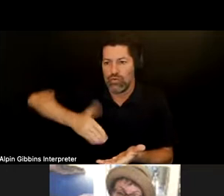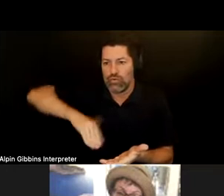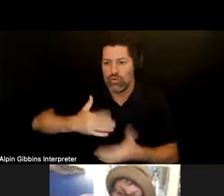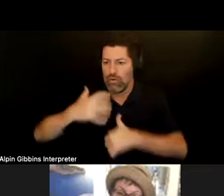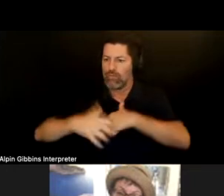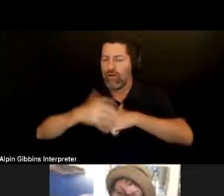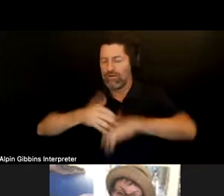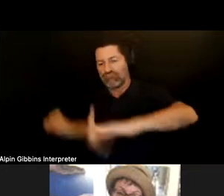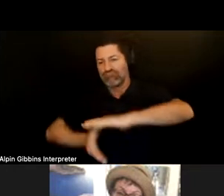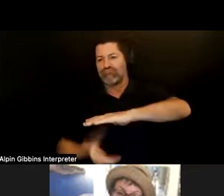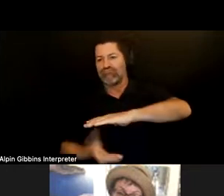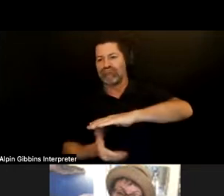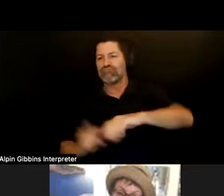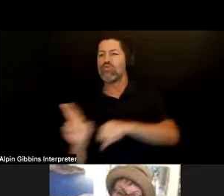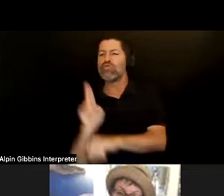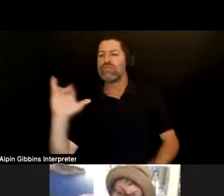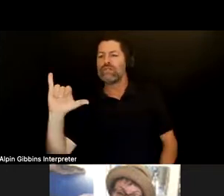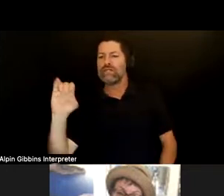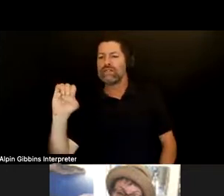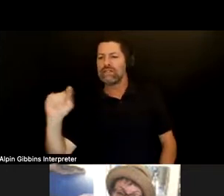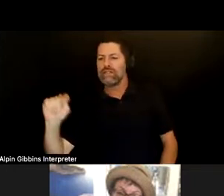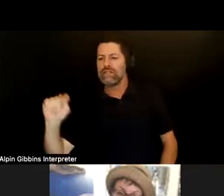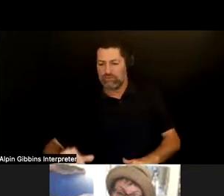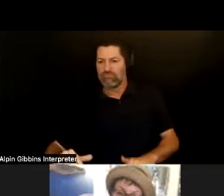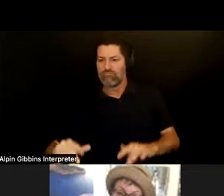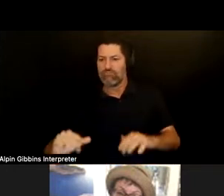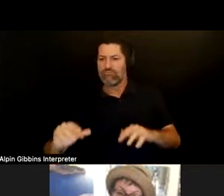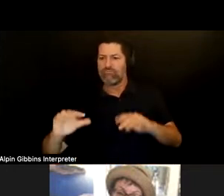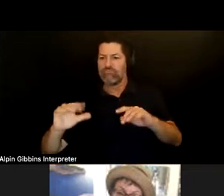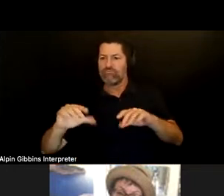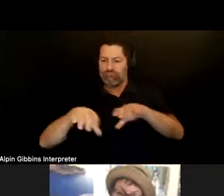yeast into bread, it takes some time for it to rise, and and they didn't have time for